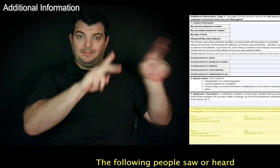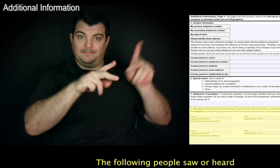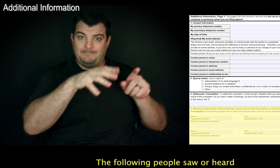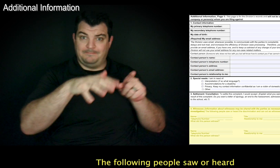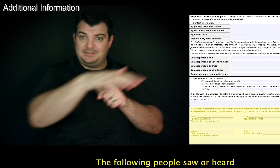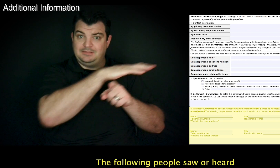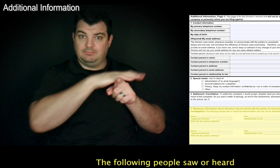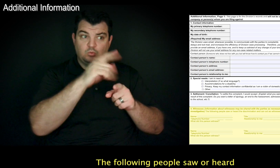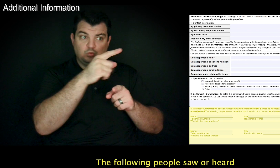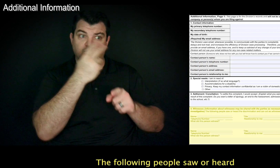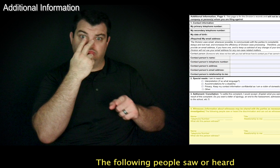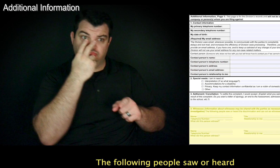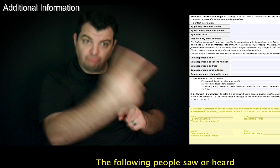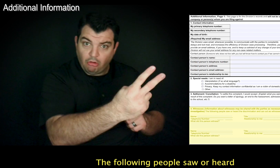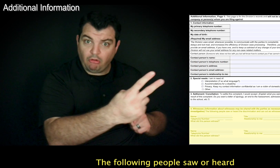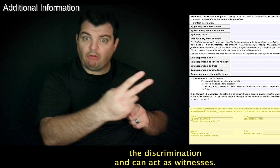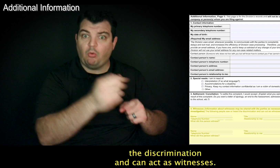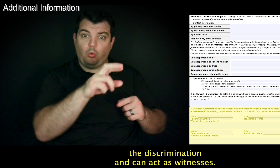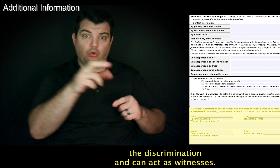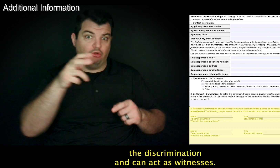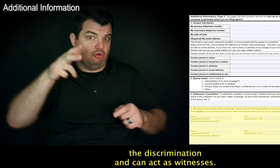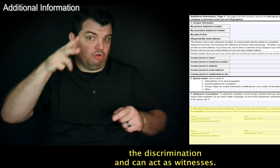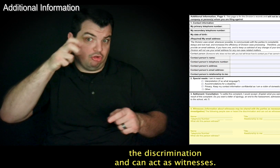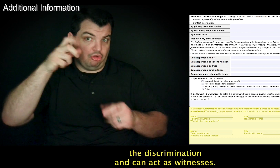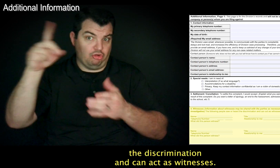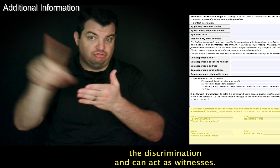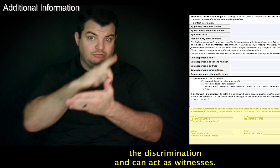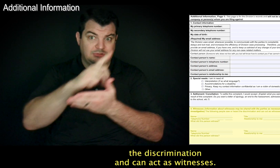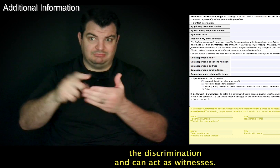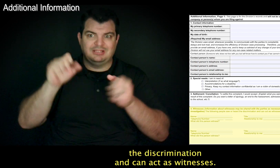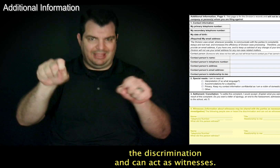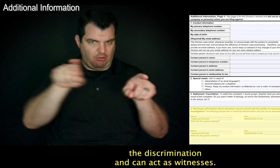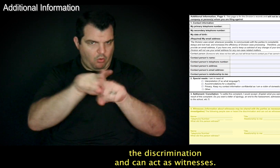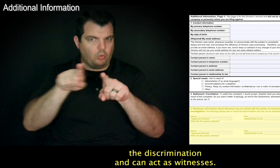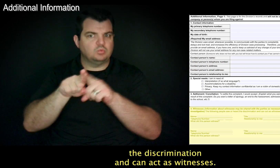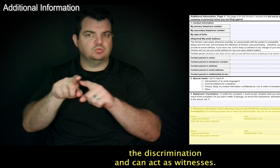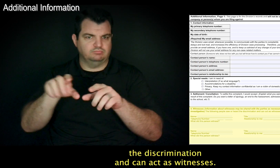The following people saw or heard the discrimination and can act as witnesses.